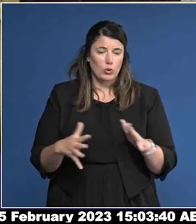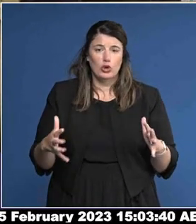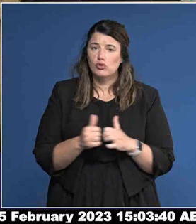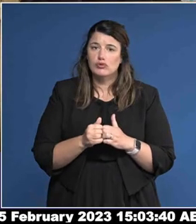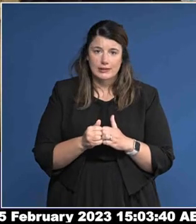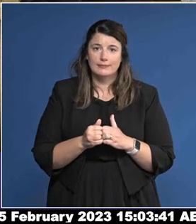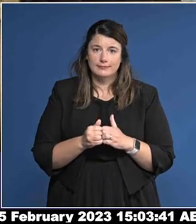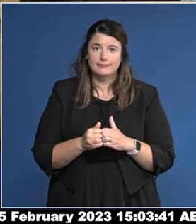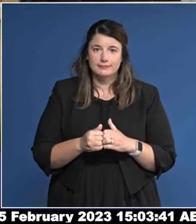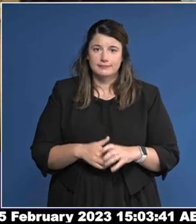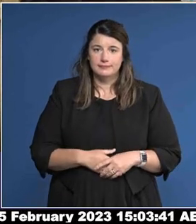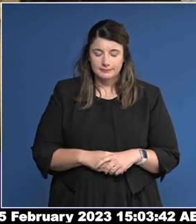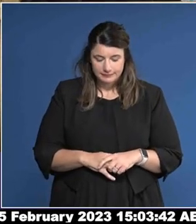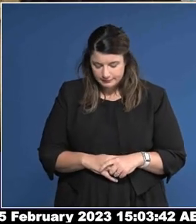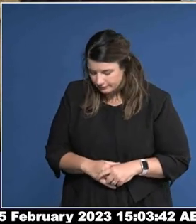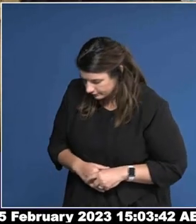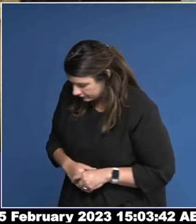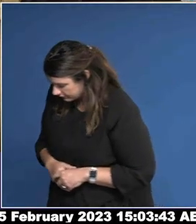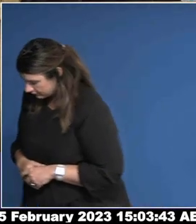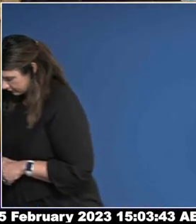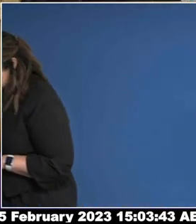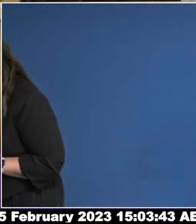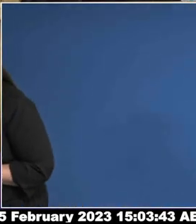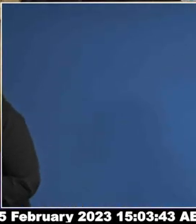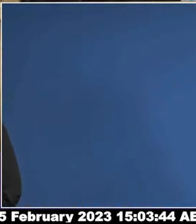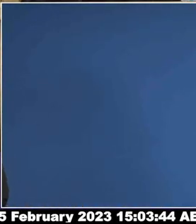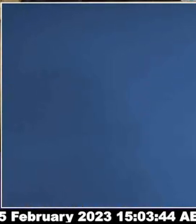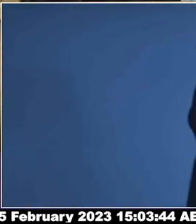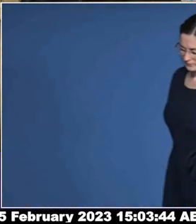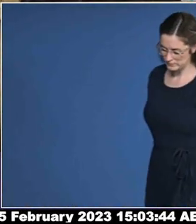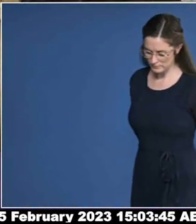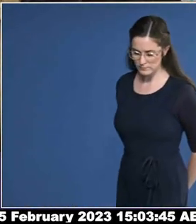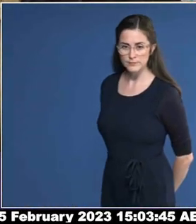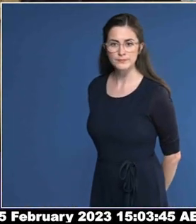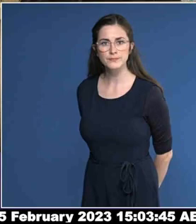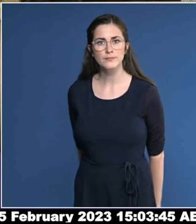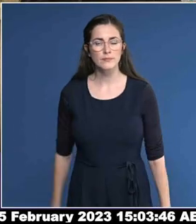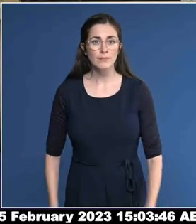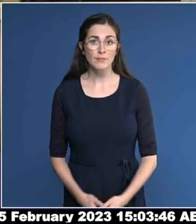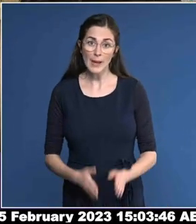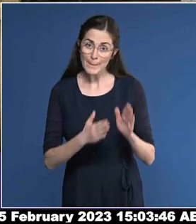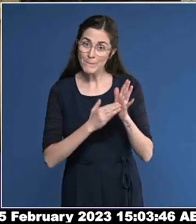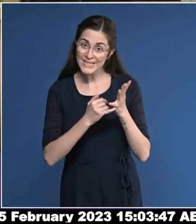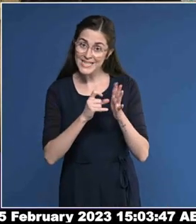Ms Dean, any sort of experiences from your organisation's perspective?